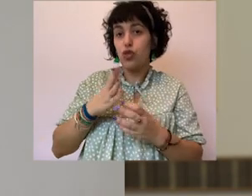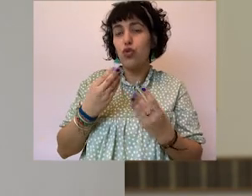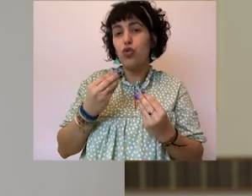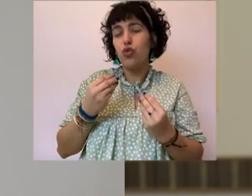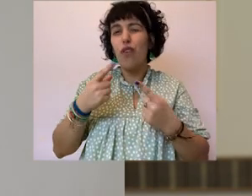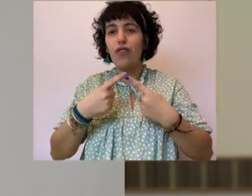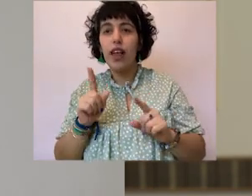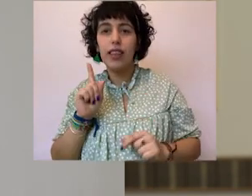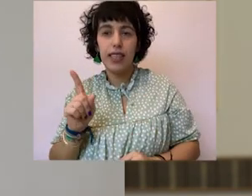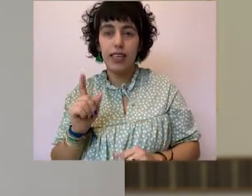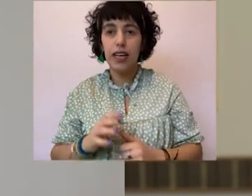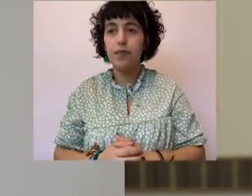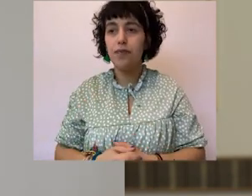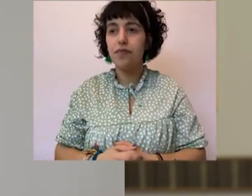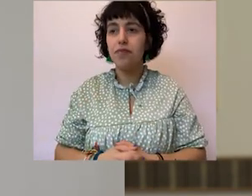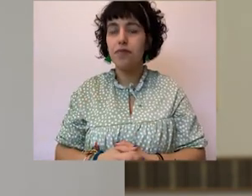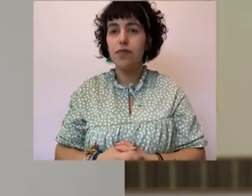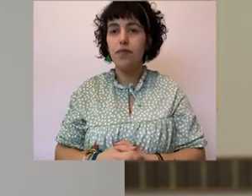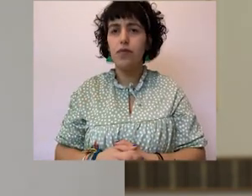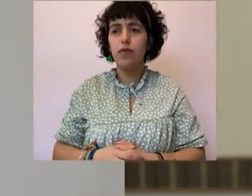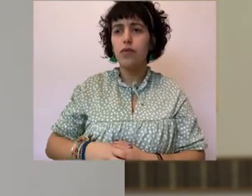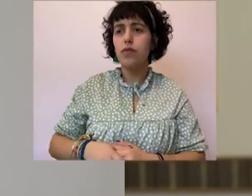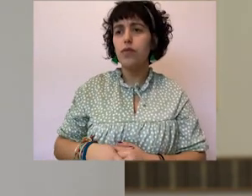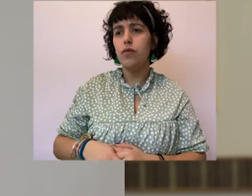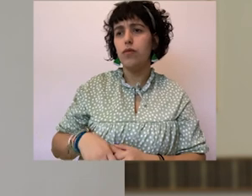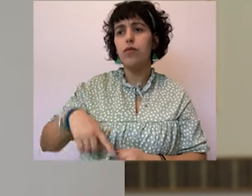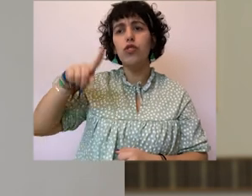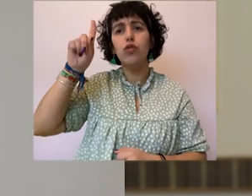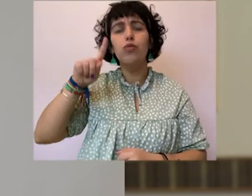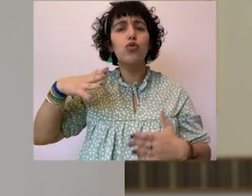But I kept that all night, later that night